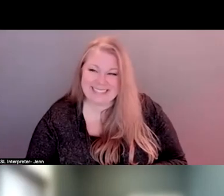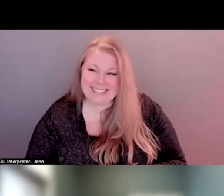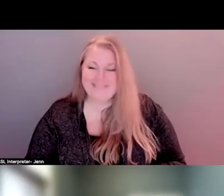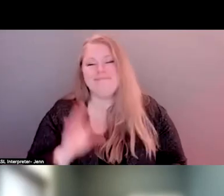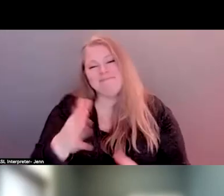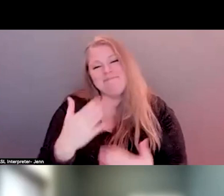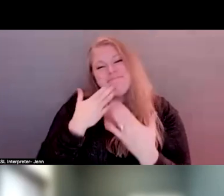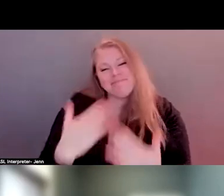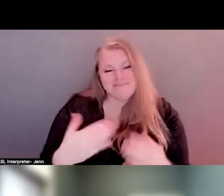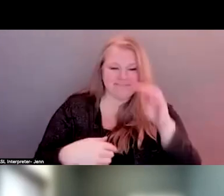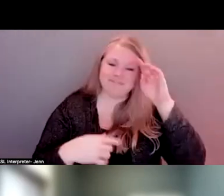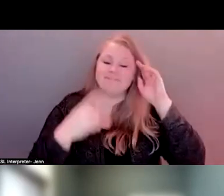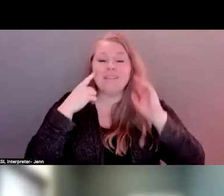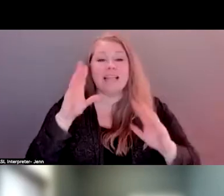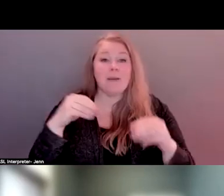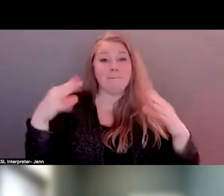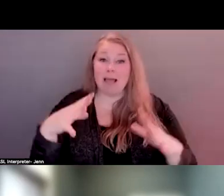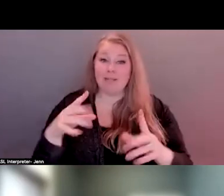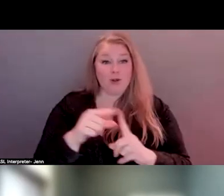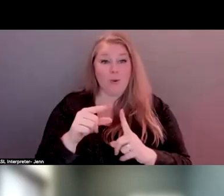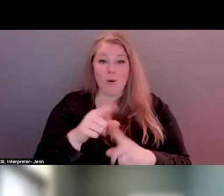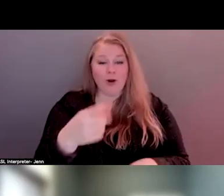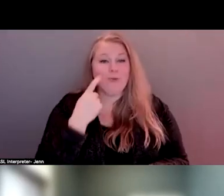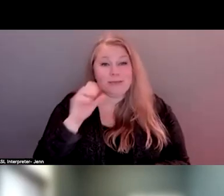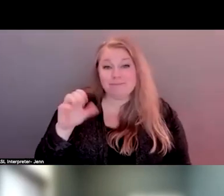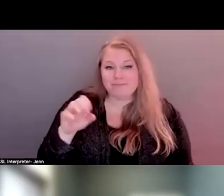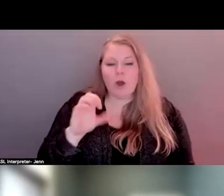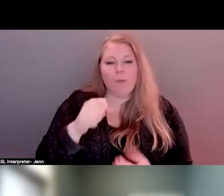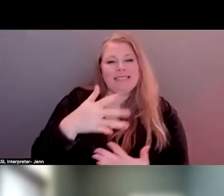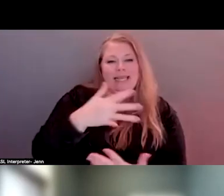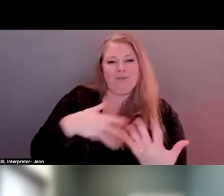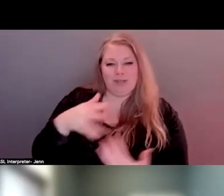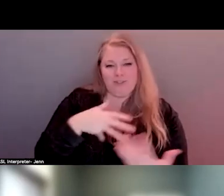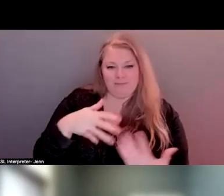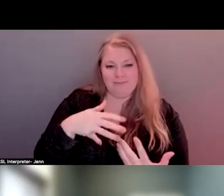I think the magical word you had just said was interactions. And